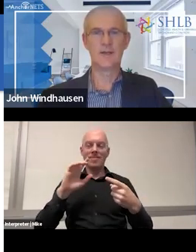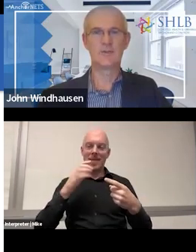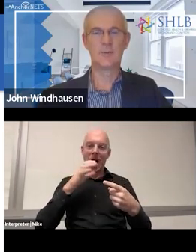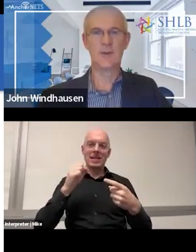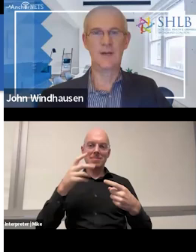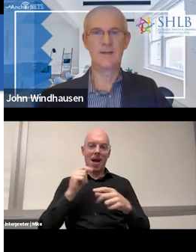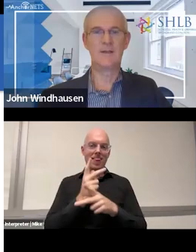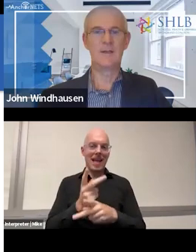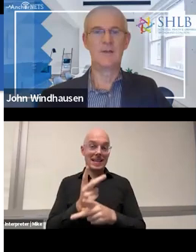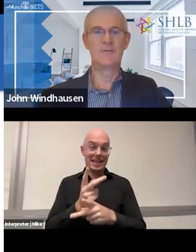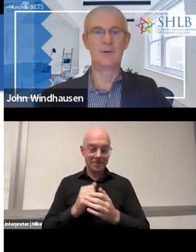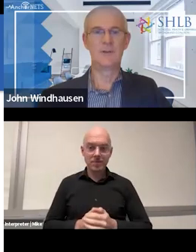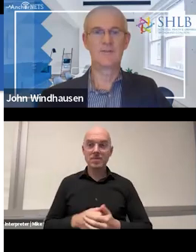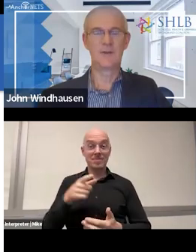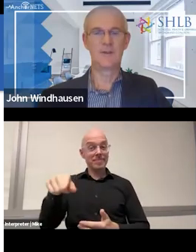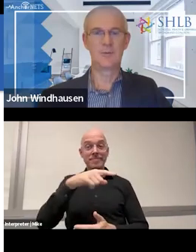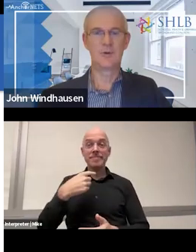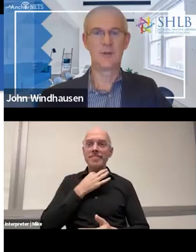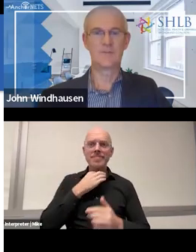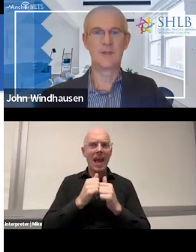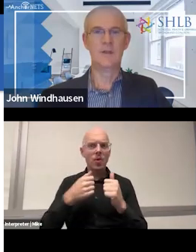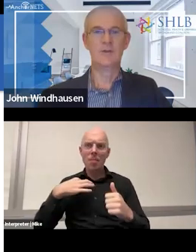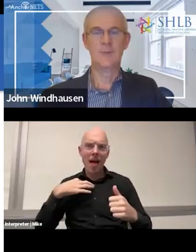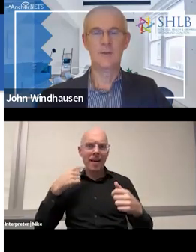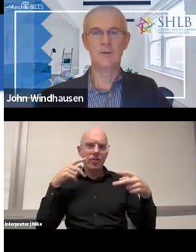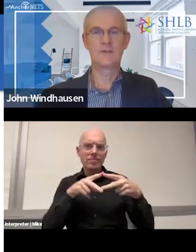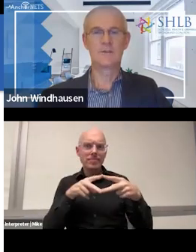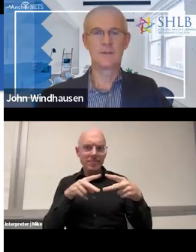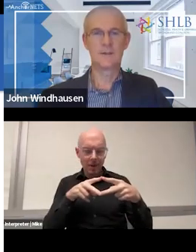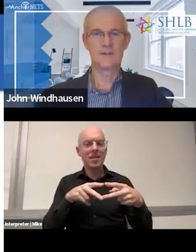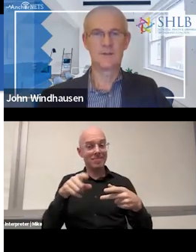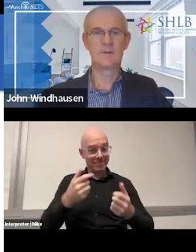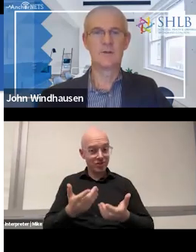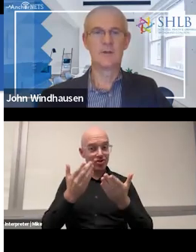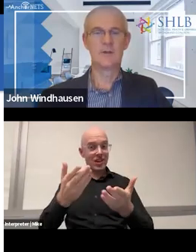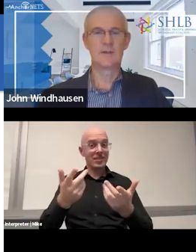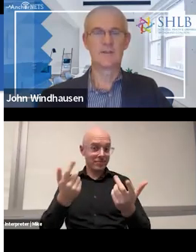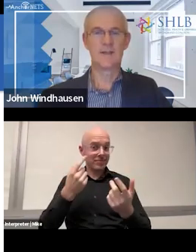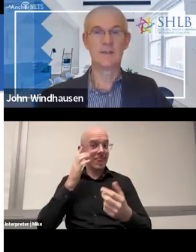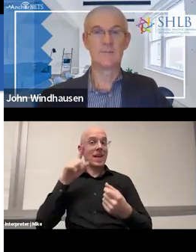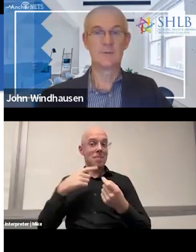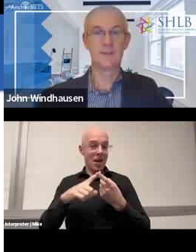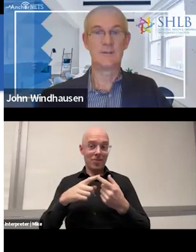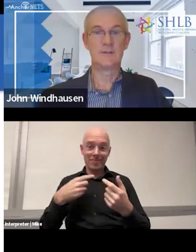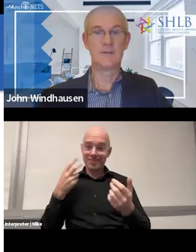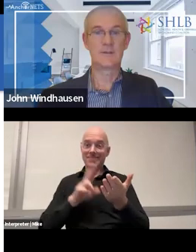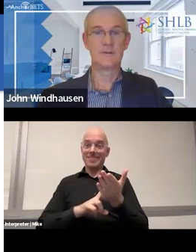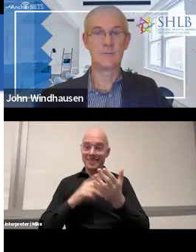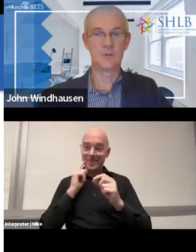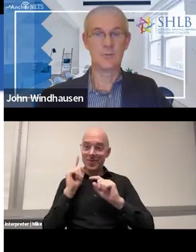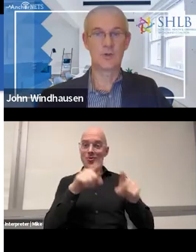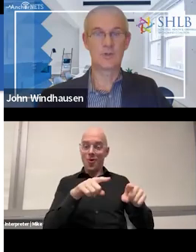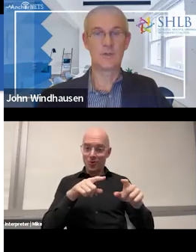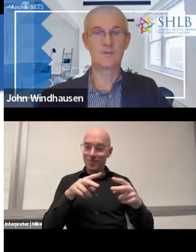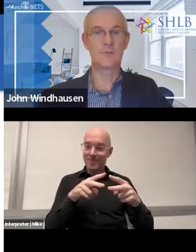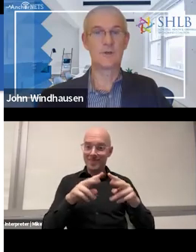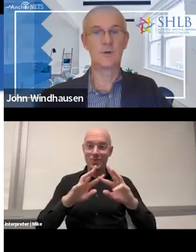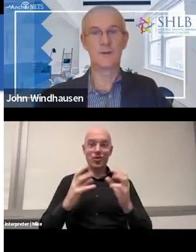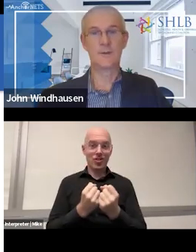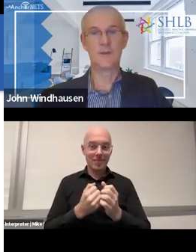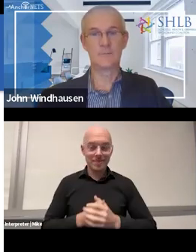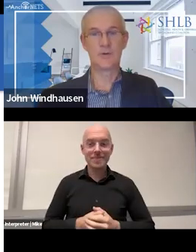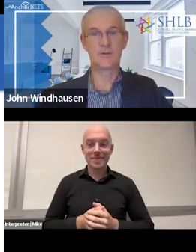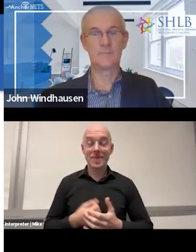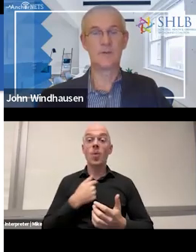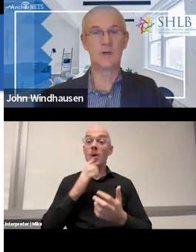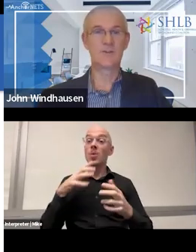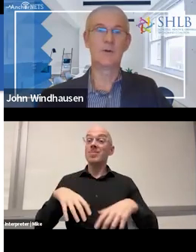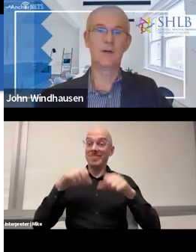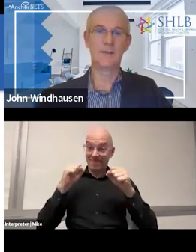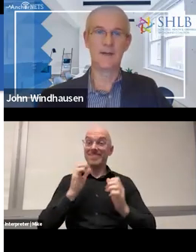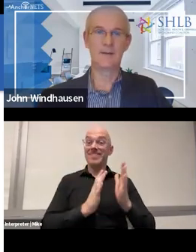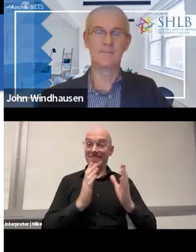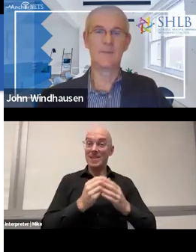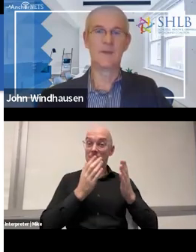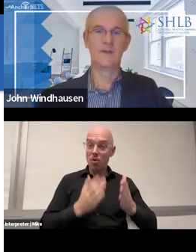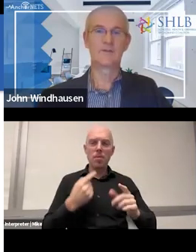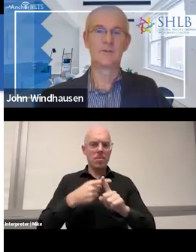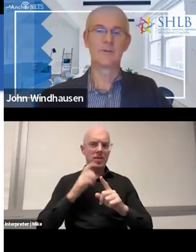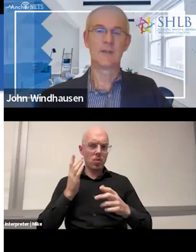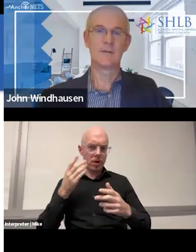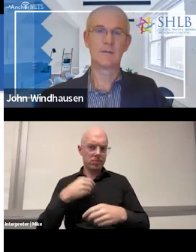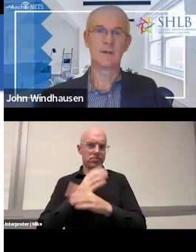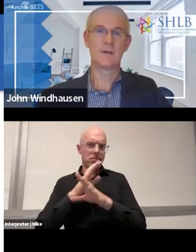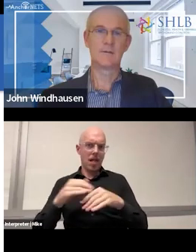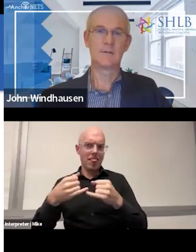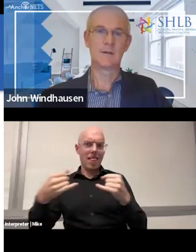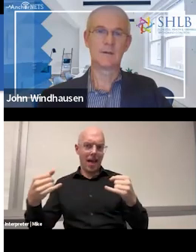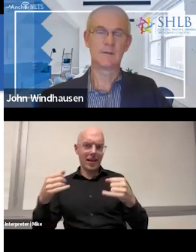John Windhausen: So if you're looking for more information about how to apply for these funding programs. You may want to consider signing up to attend these 2 workshops. We are holding them in person, but also online.